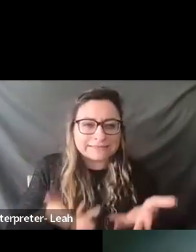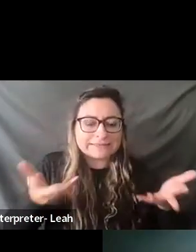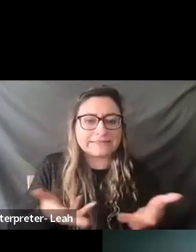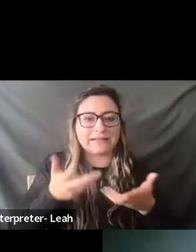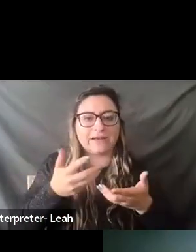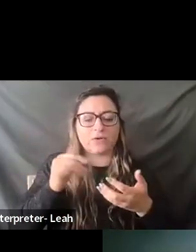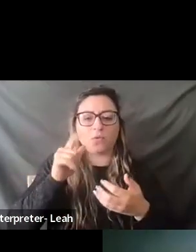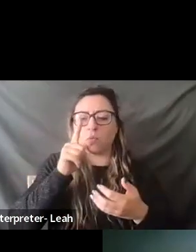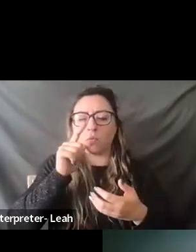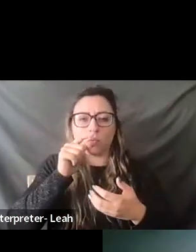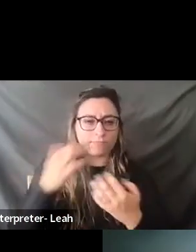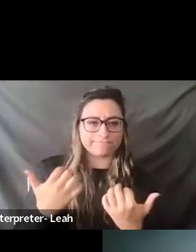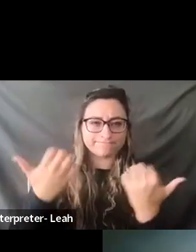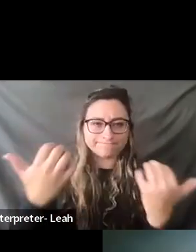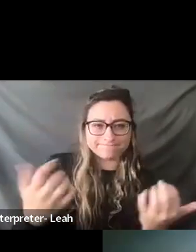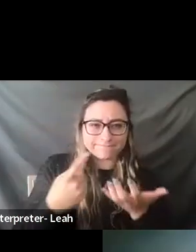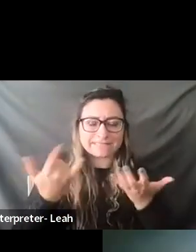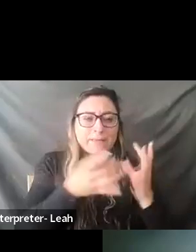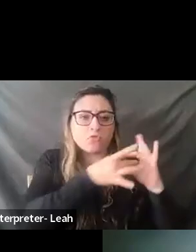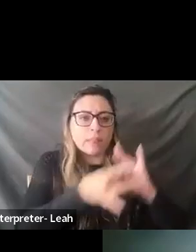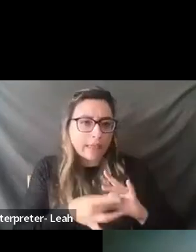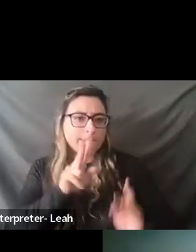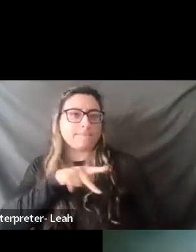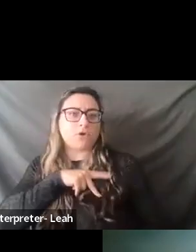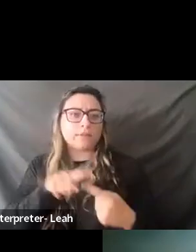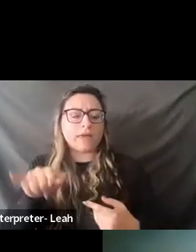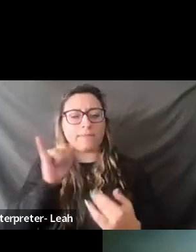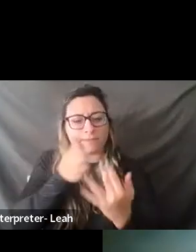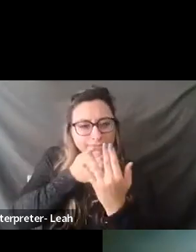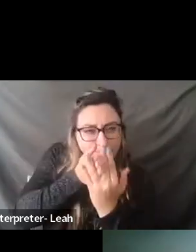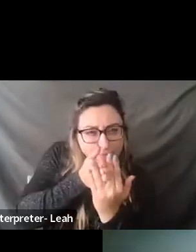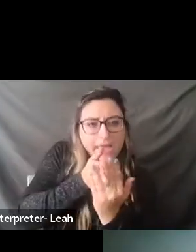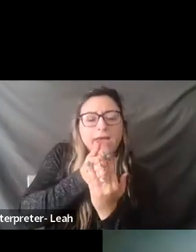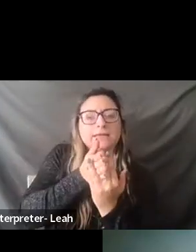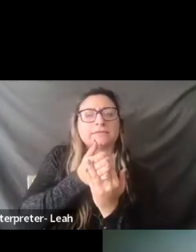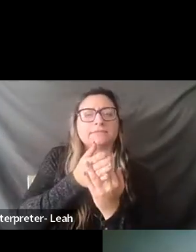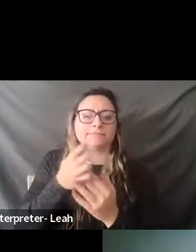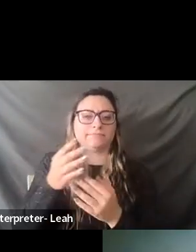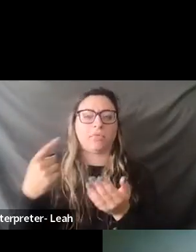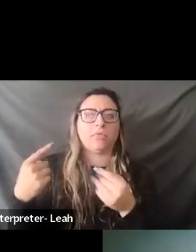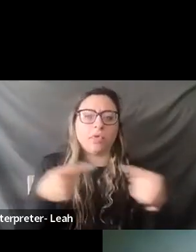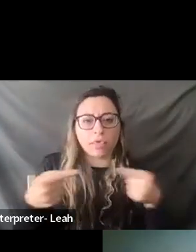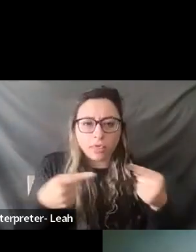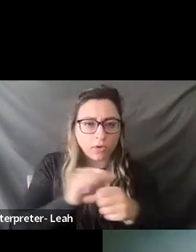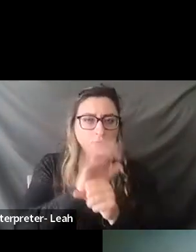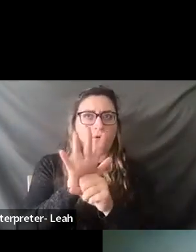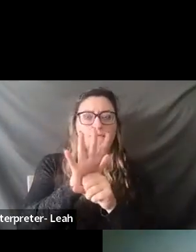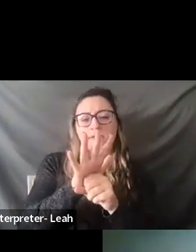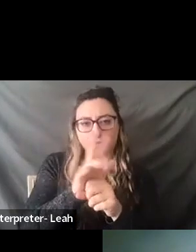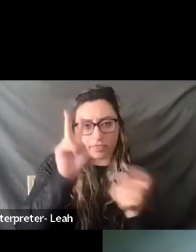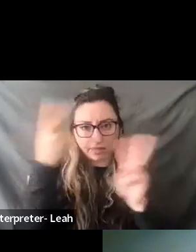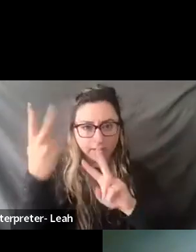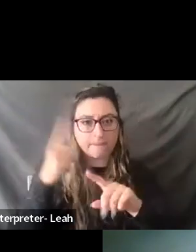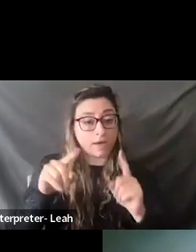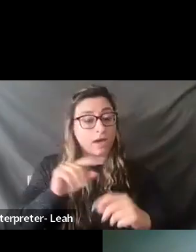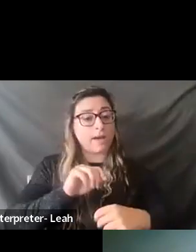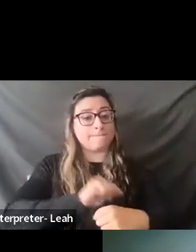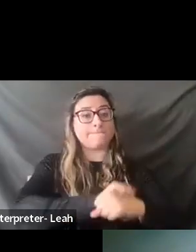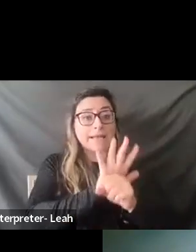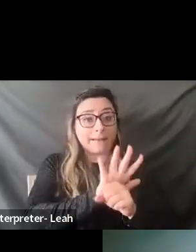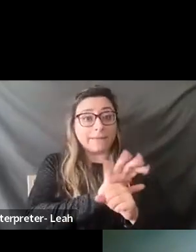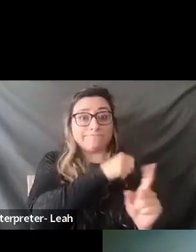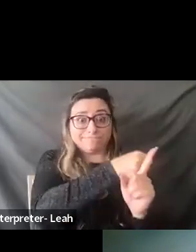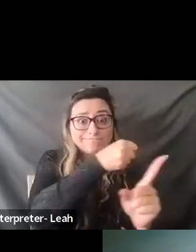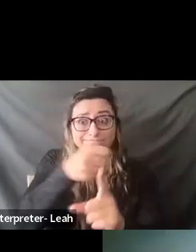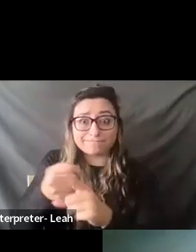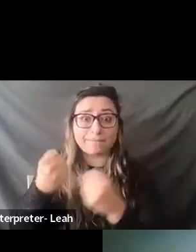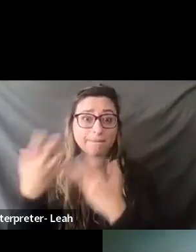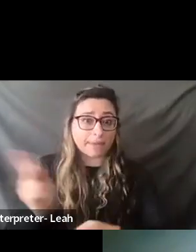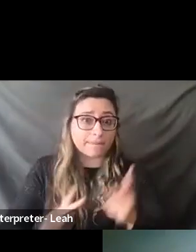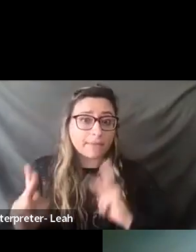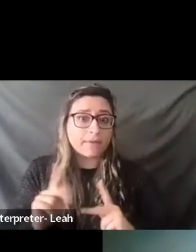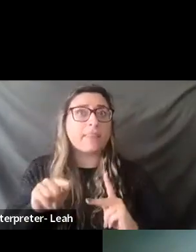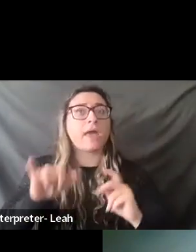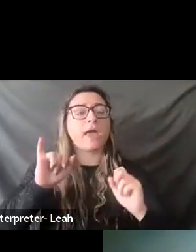And talk about situations that impacted those folks and their families and their co-workers and how the vaccination -- and, you know, we used -- the polio vaccinations from the '60s and stuff.